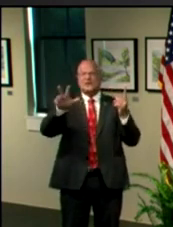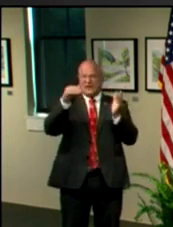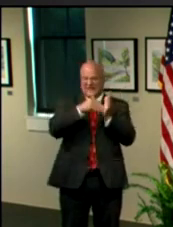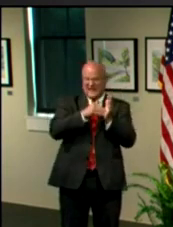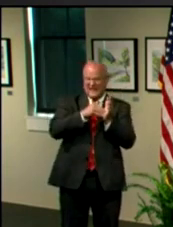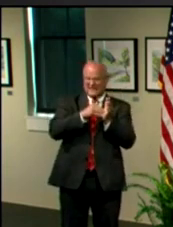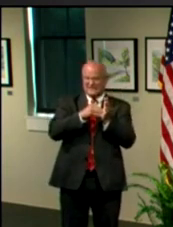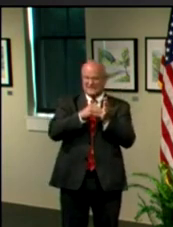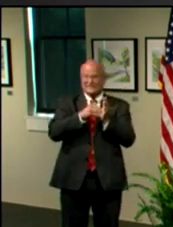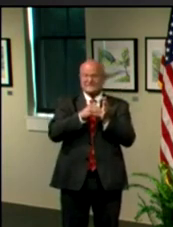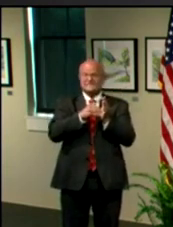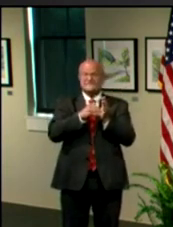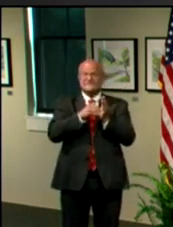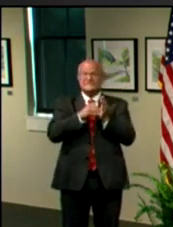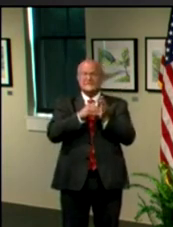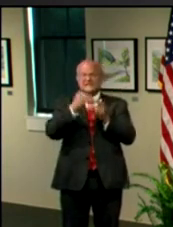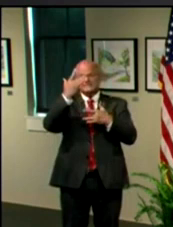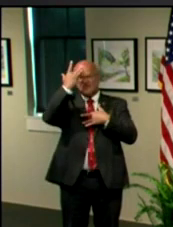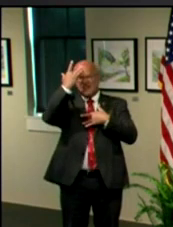IF YOU LOOK AT SEPTEMBER 30,